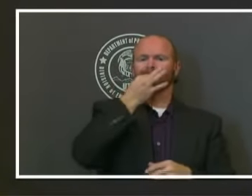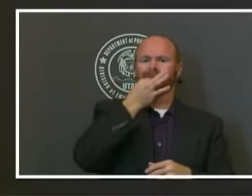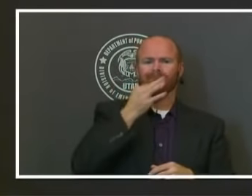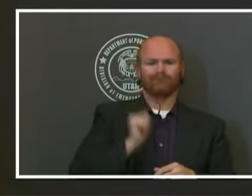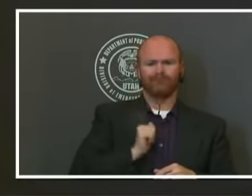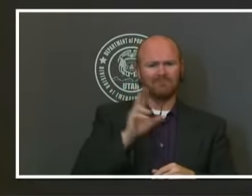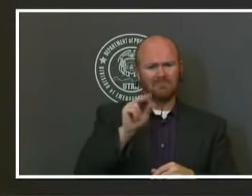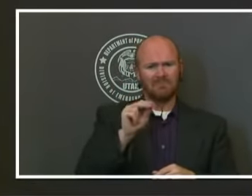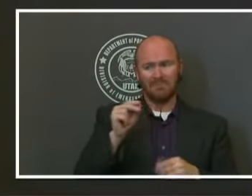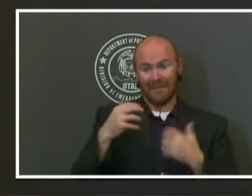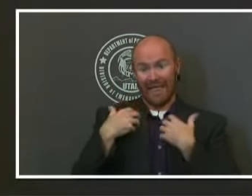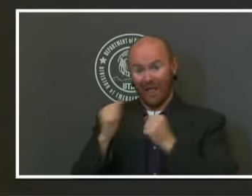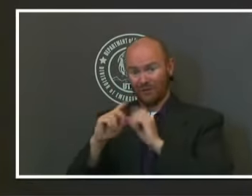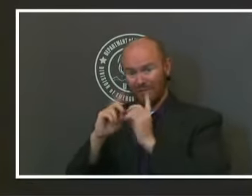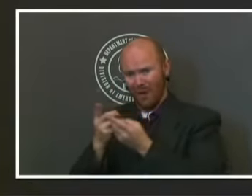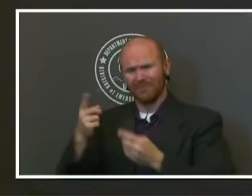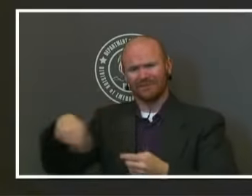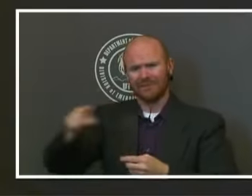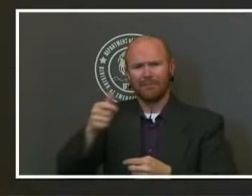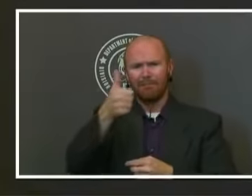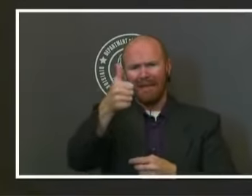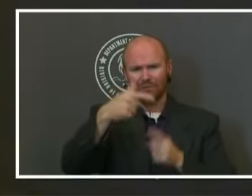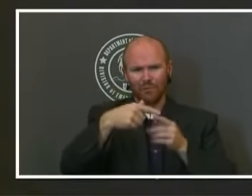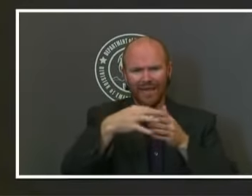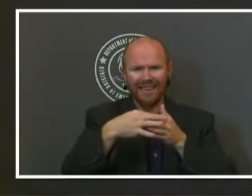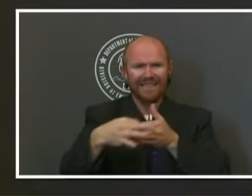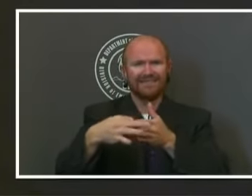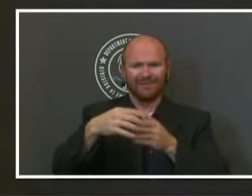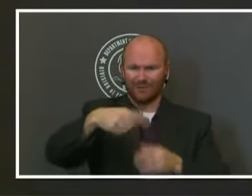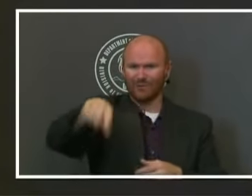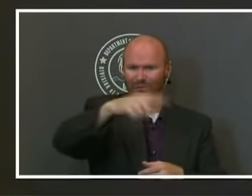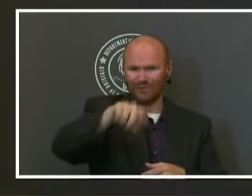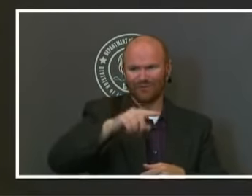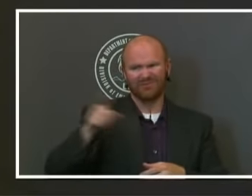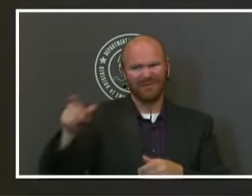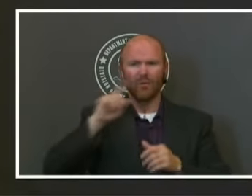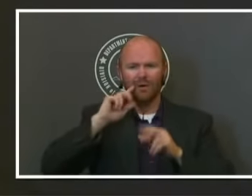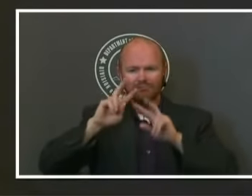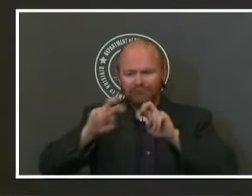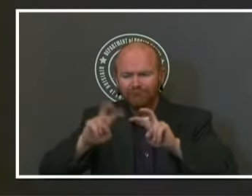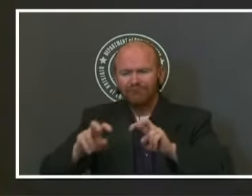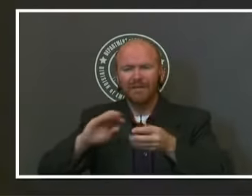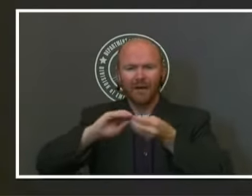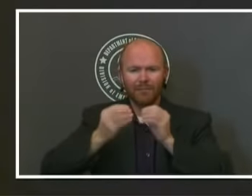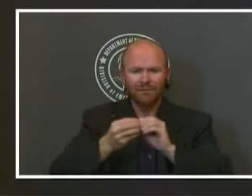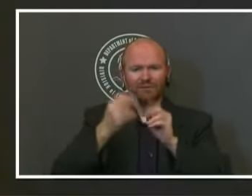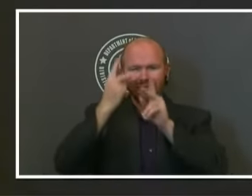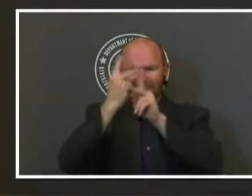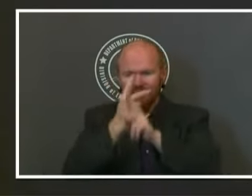departments really are best equipped to analyze the data may